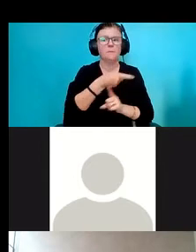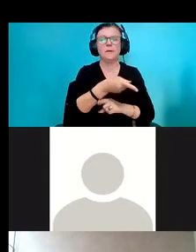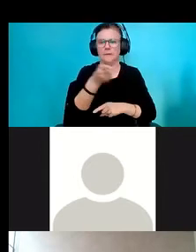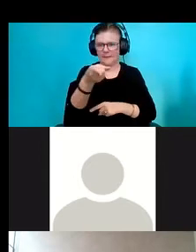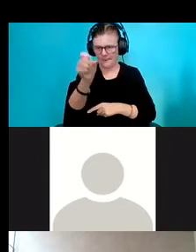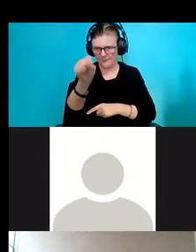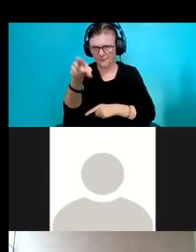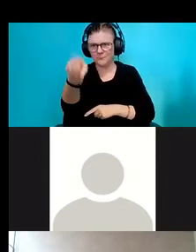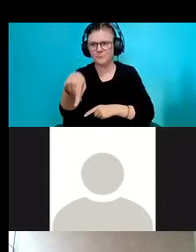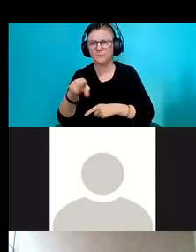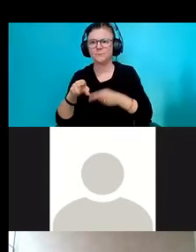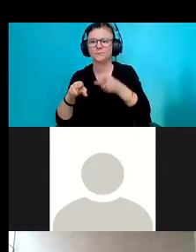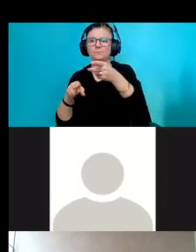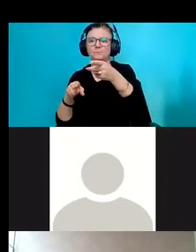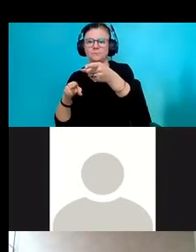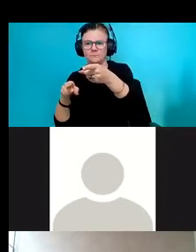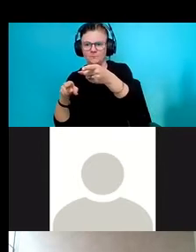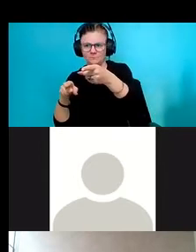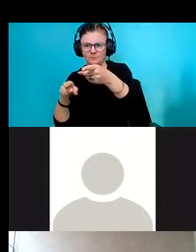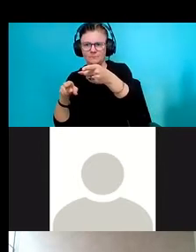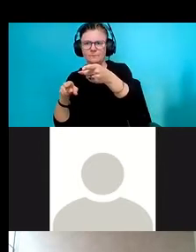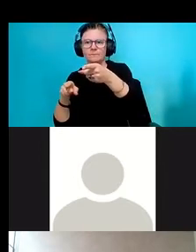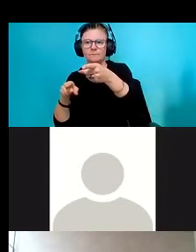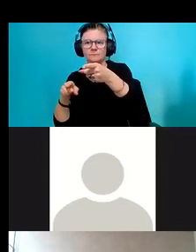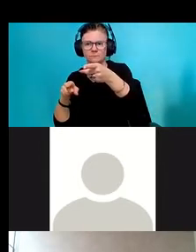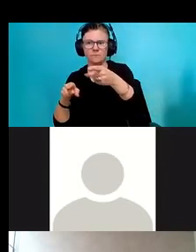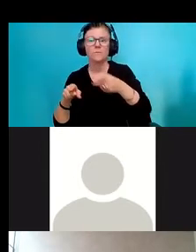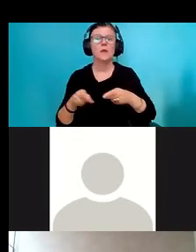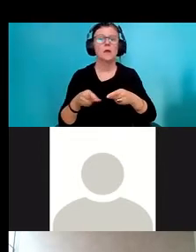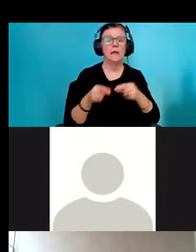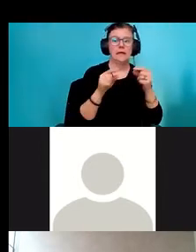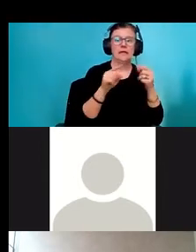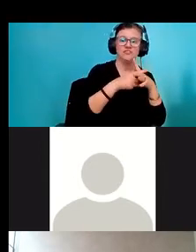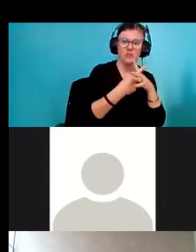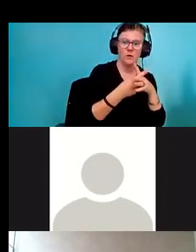I'm going to read responses aloud. "It stated what was missing."